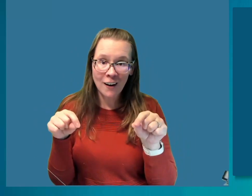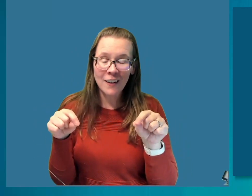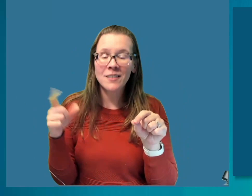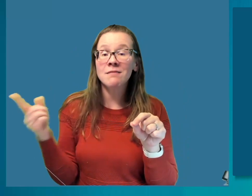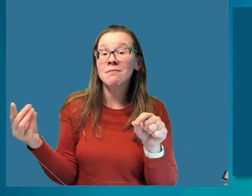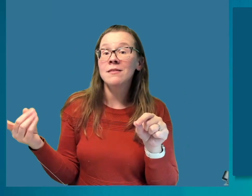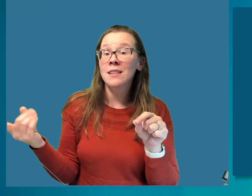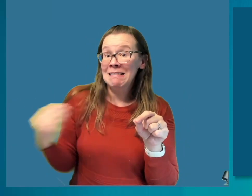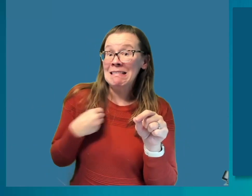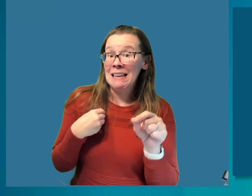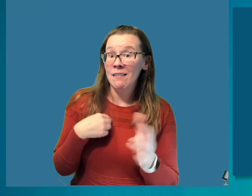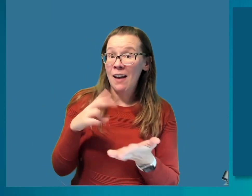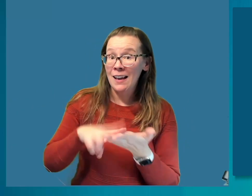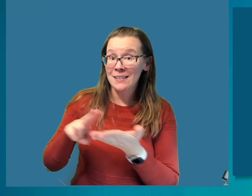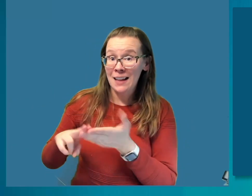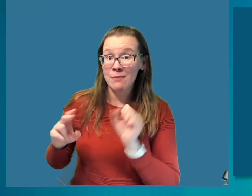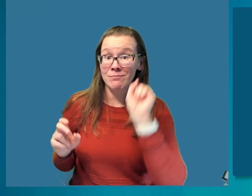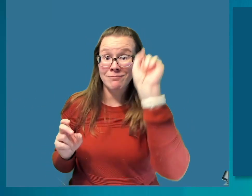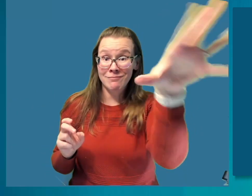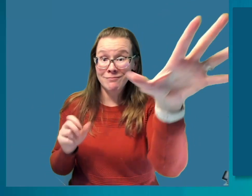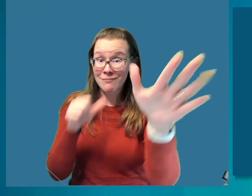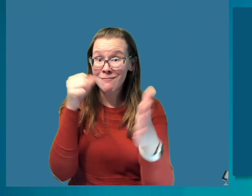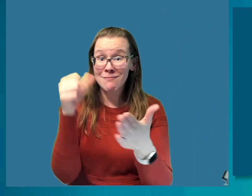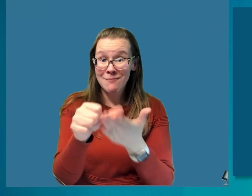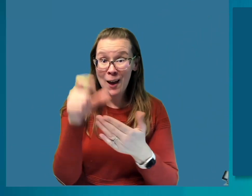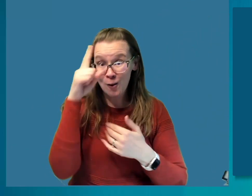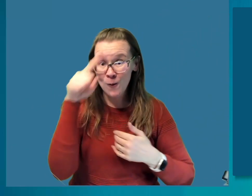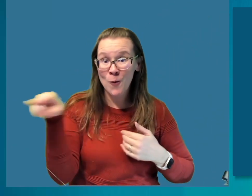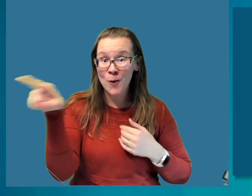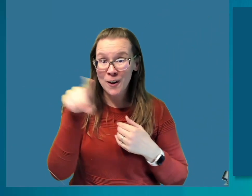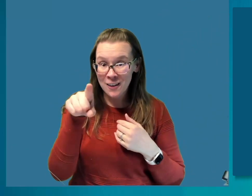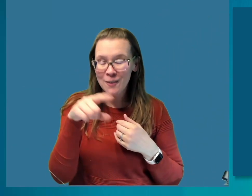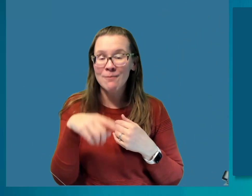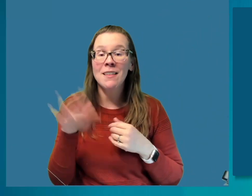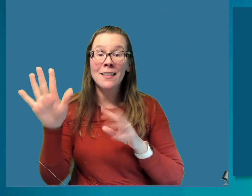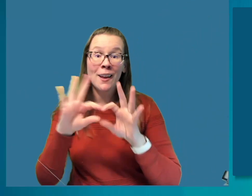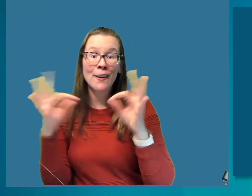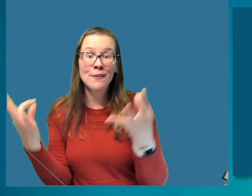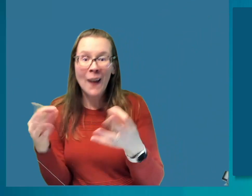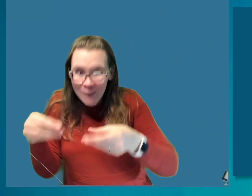they love to make quick postcards for their family and friends. And I make them give them to me,